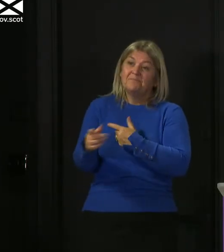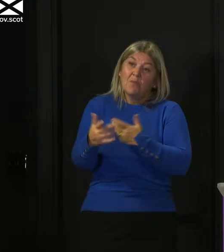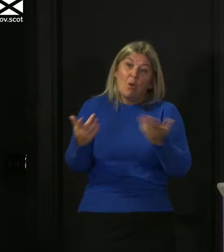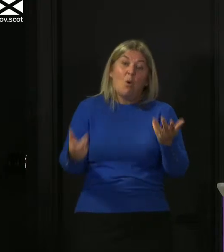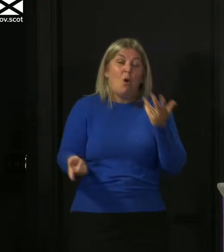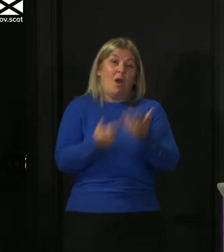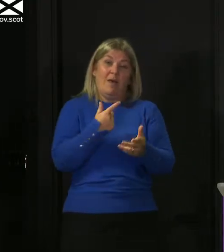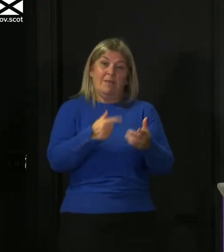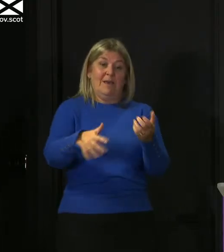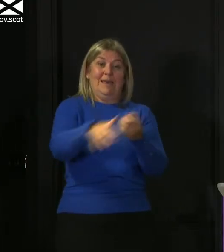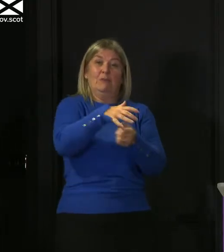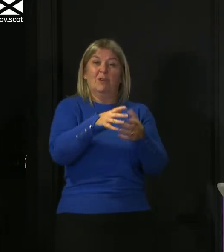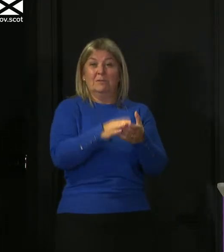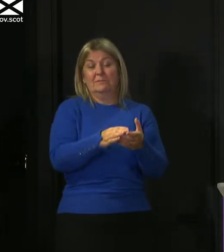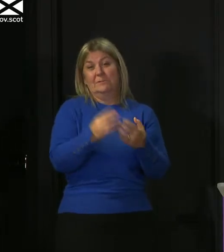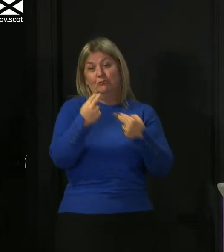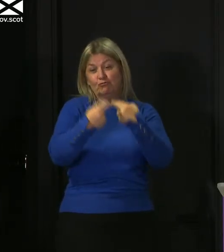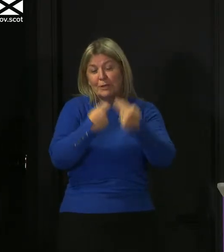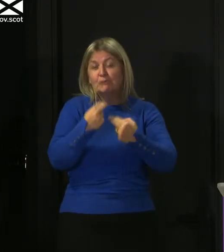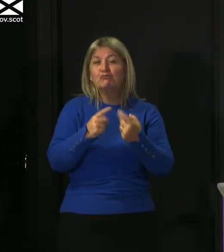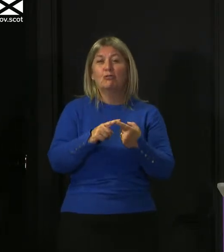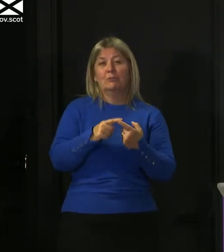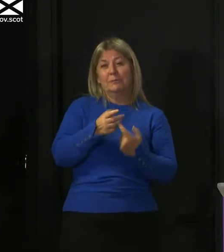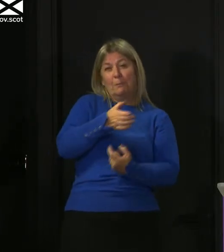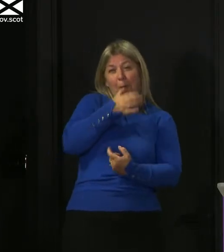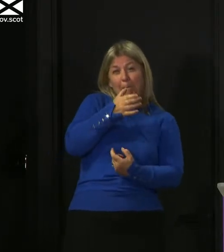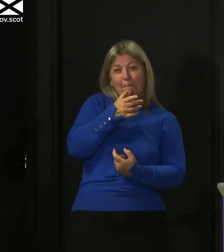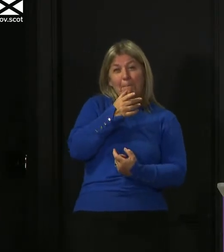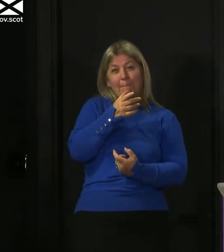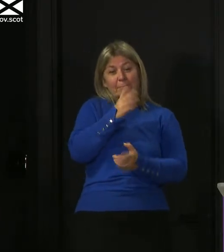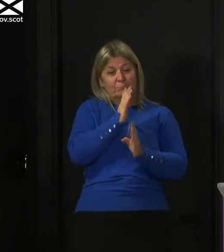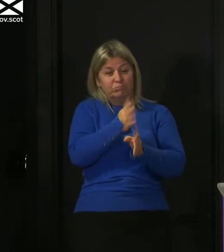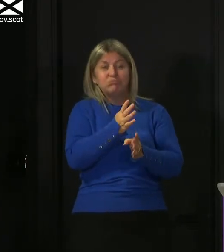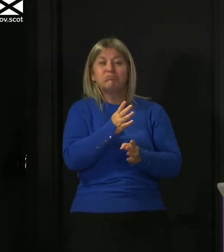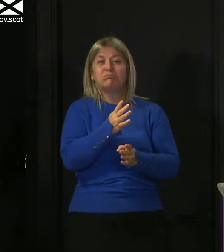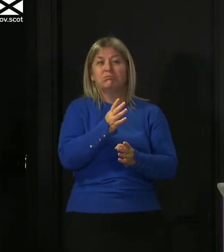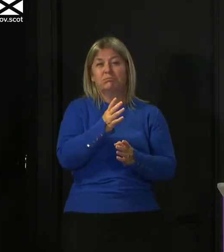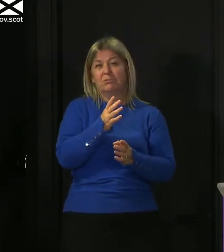settings. Hospitality for example we would hope the 10 o'clock curfew would have an impact on